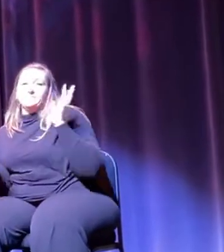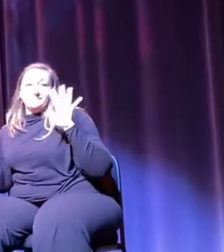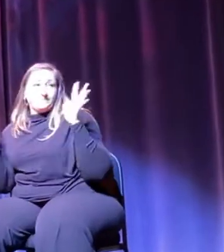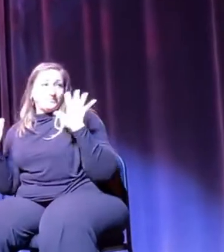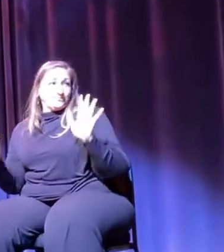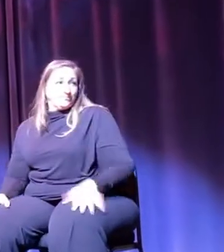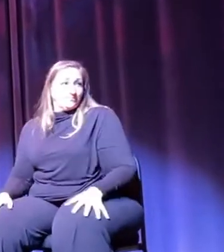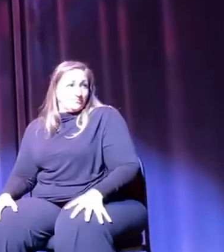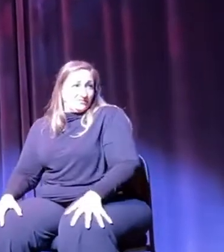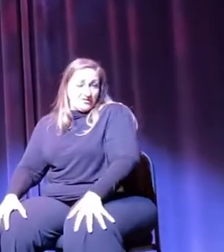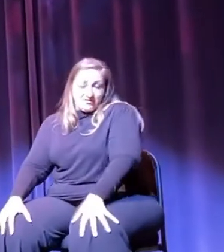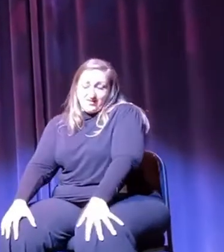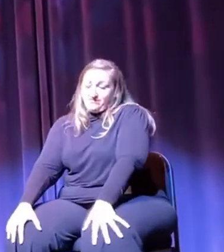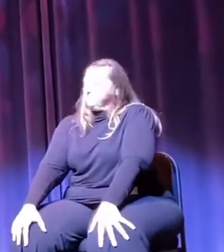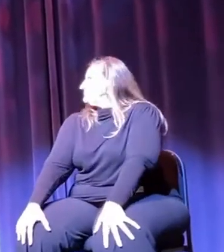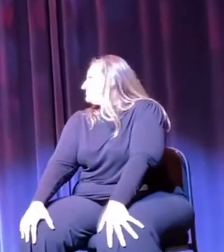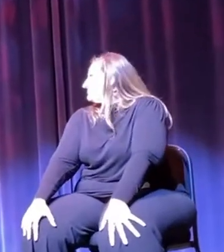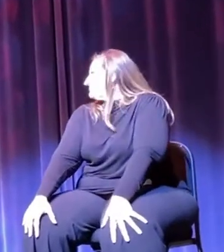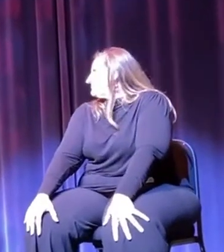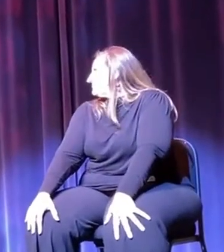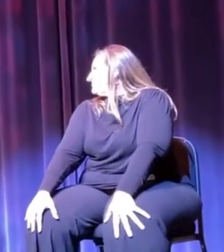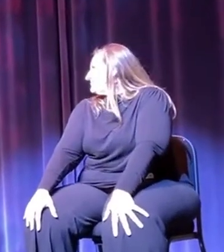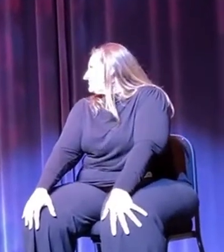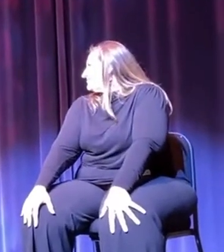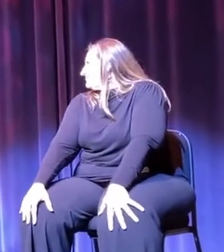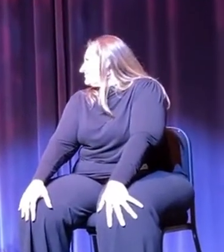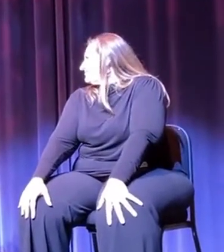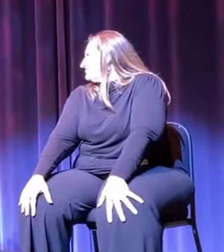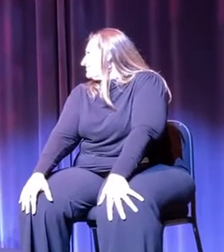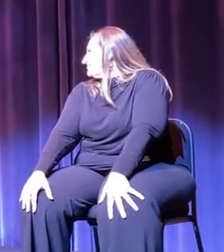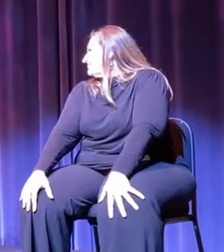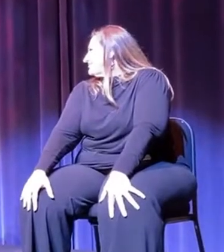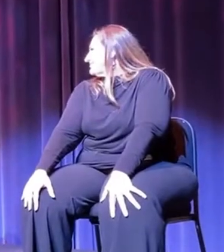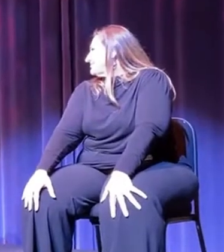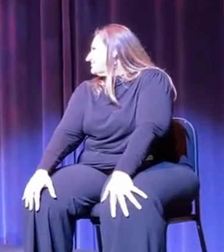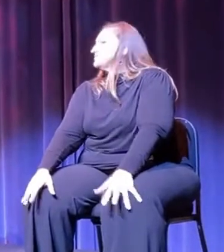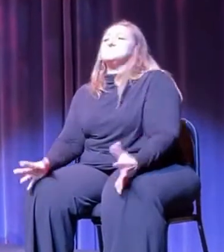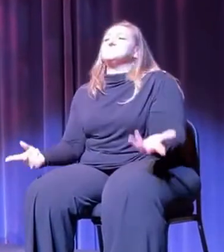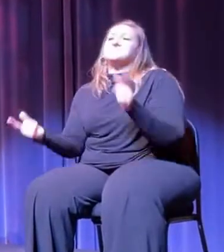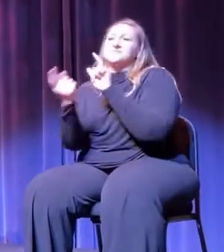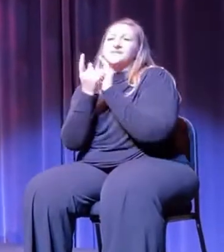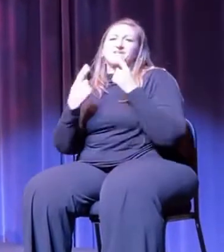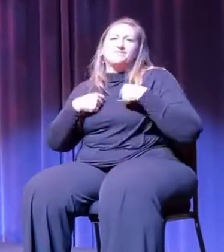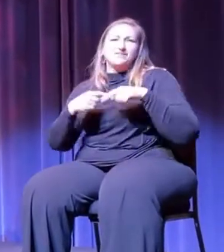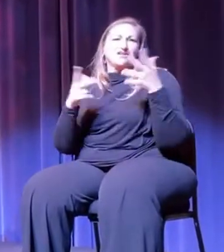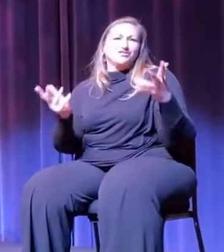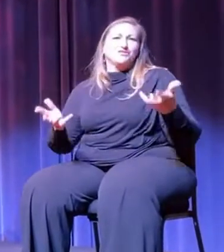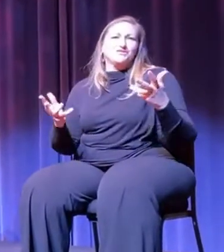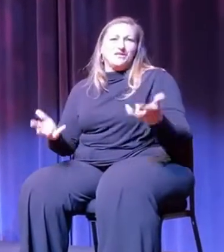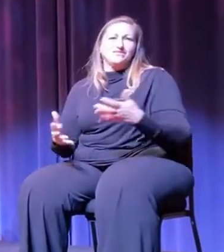(audience clapping) If you all have any further questions, please come up and talk to us and chat.